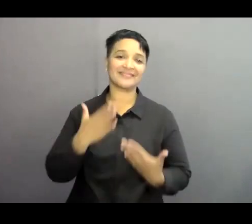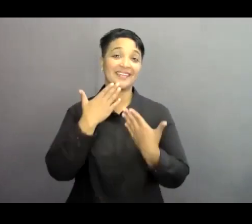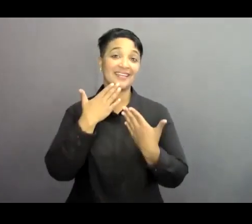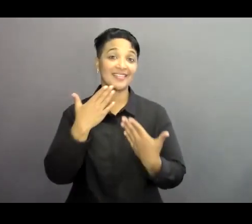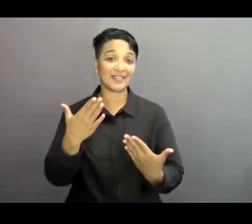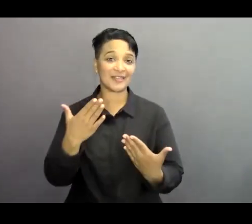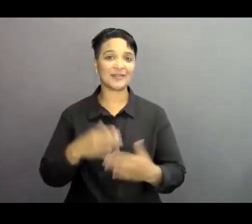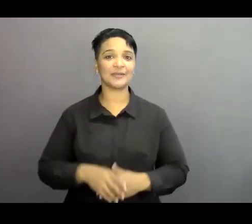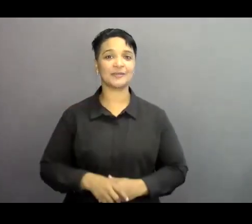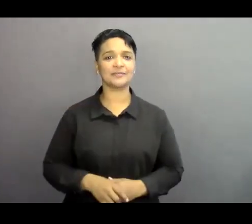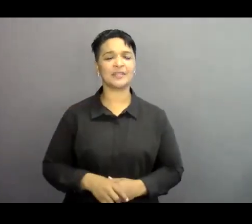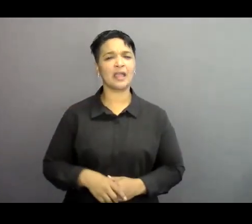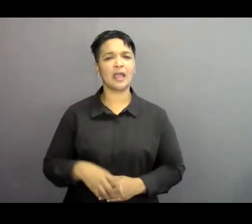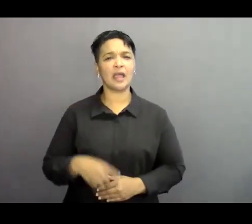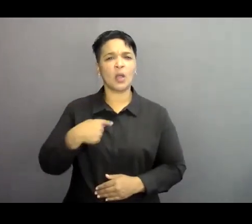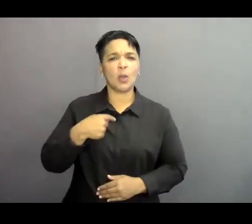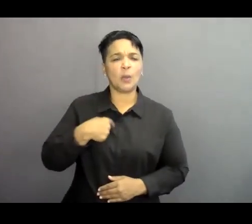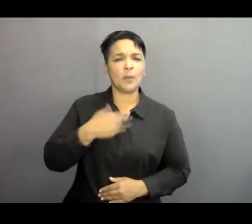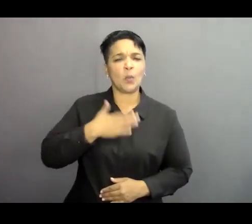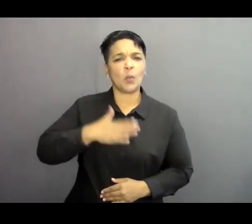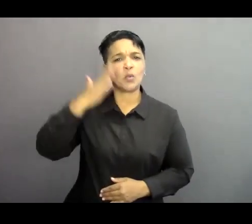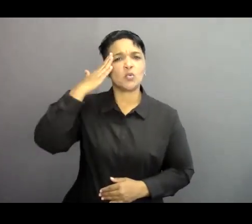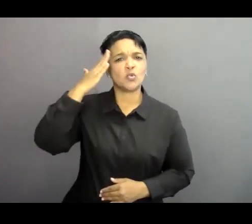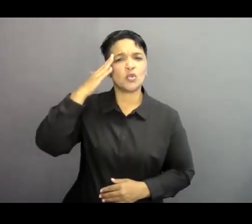So where do we find, or maybe this is going to be in the breakout room,